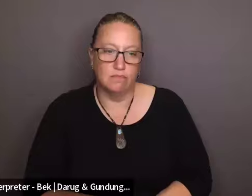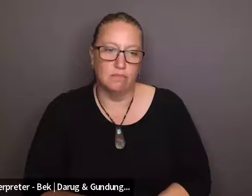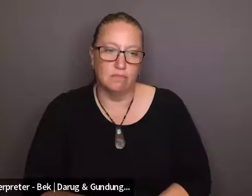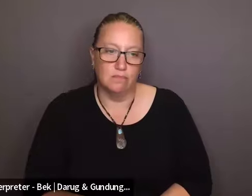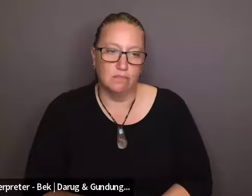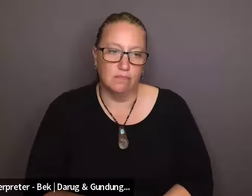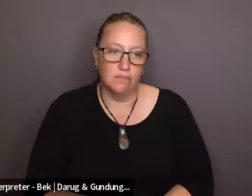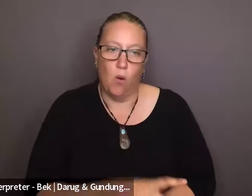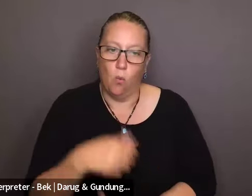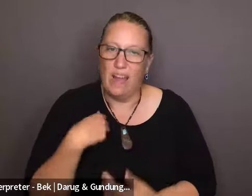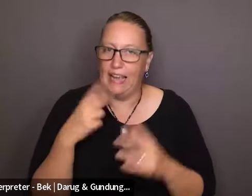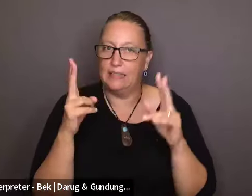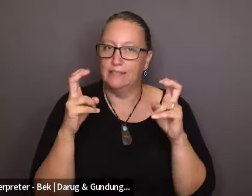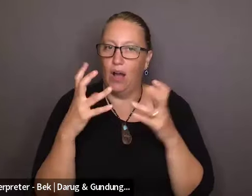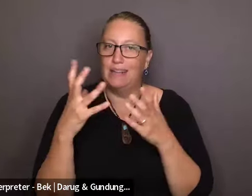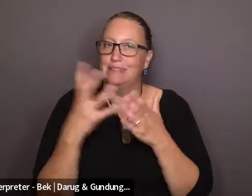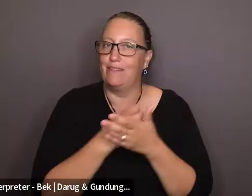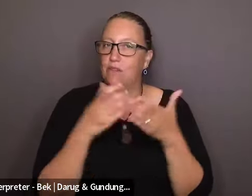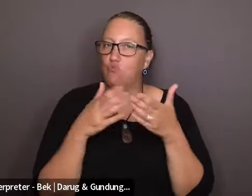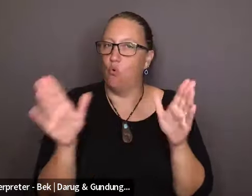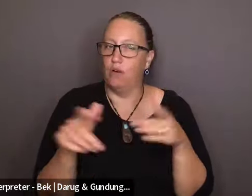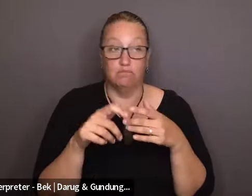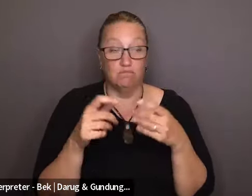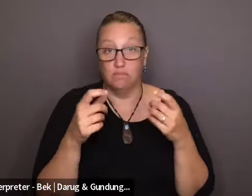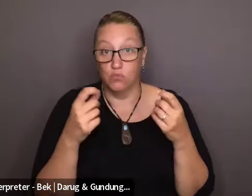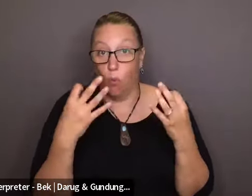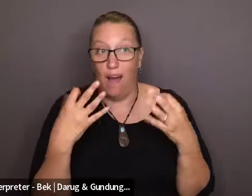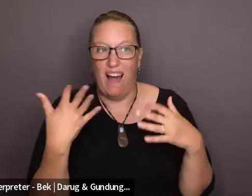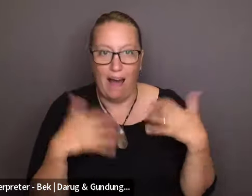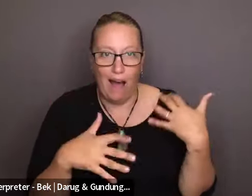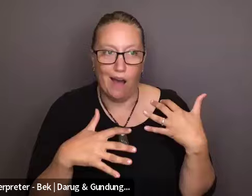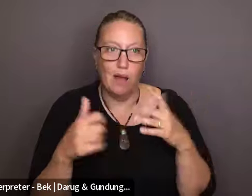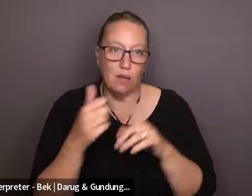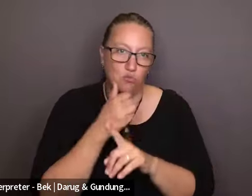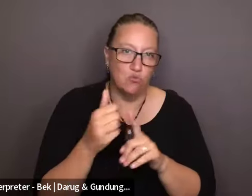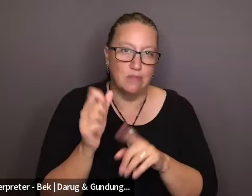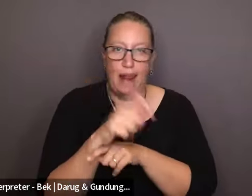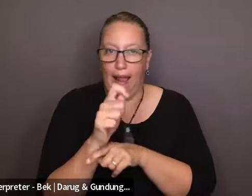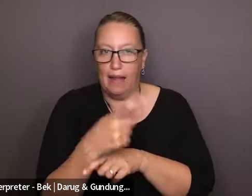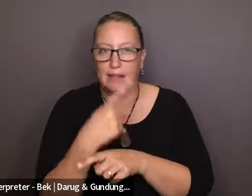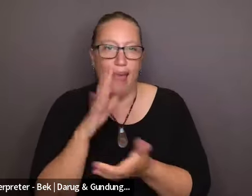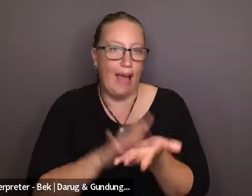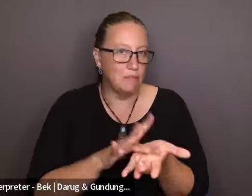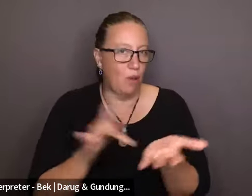funding available for pathways to elimination of restrictive